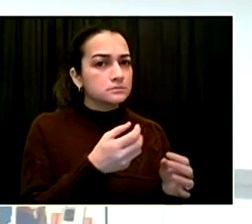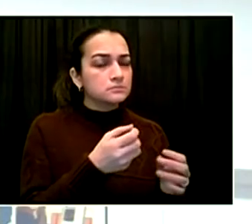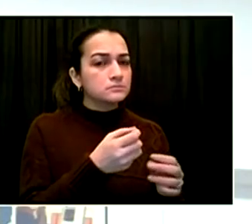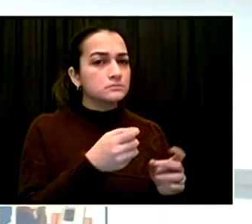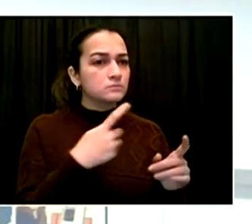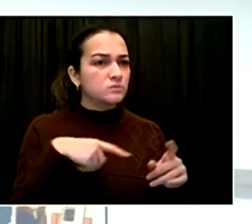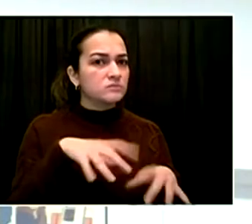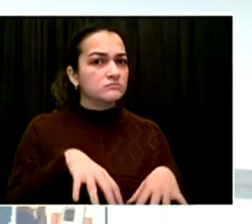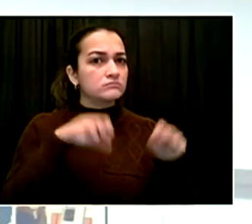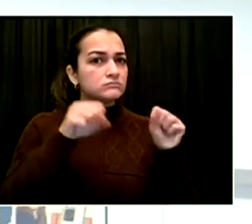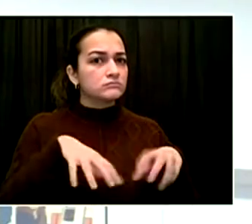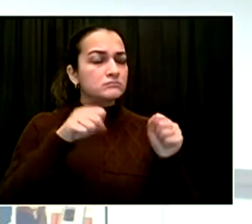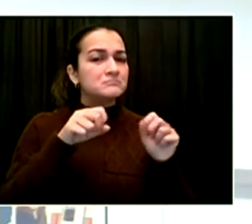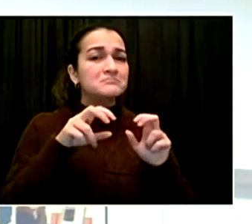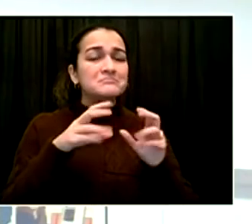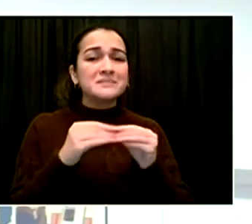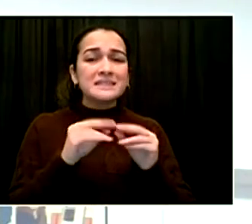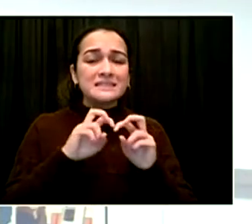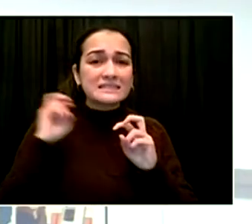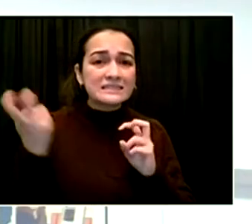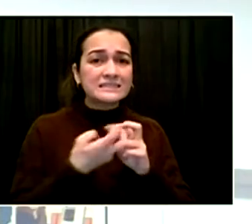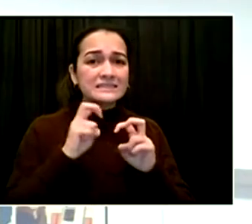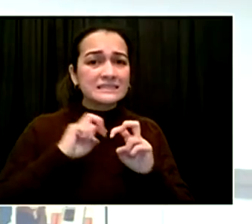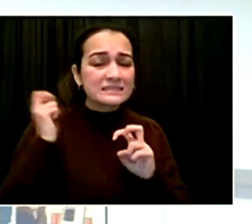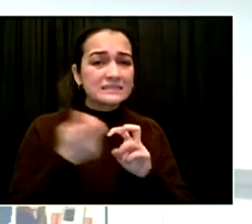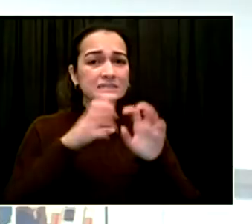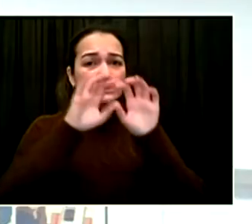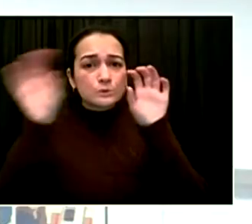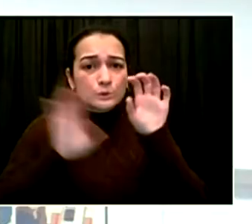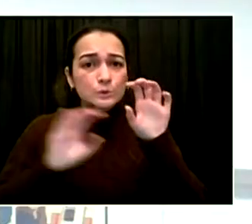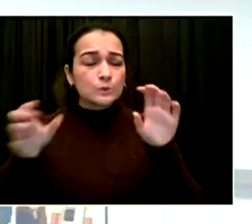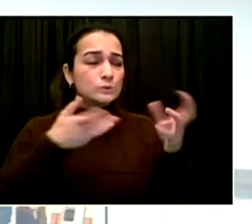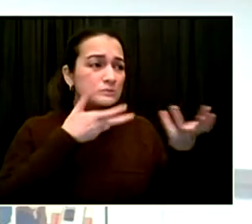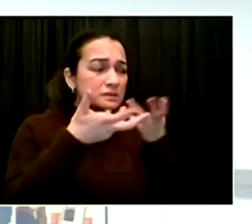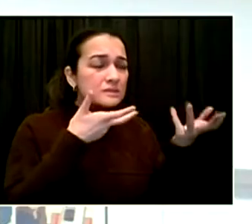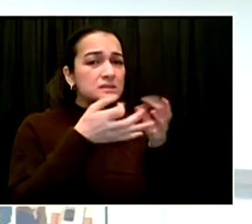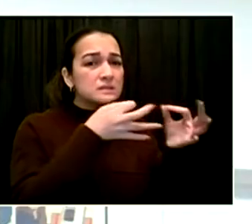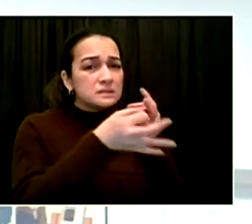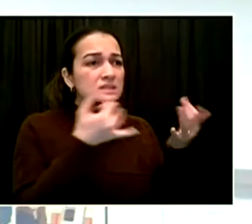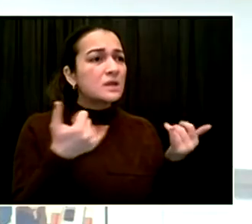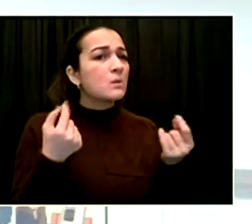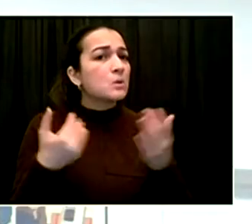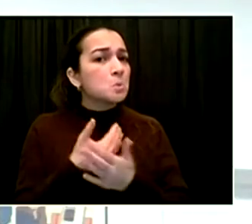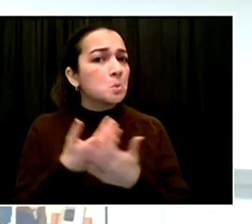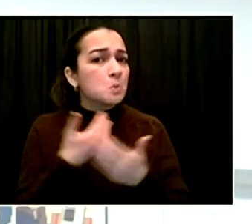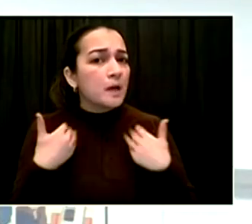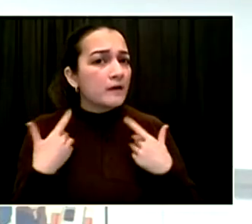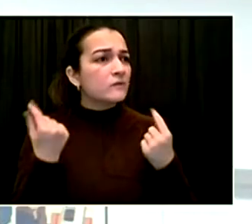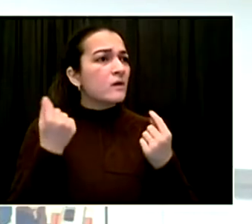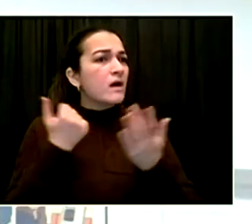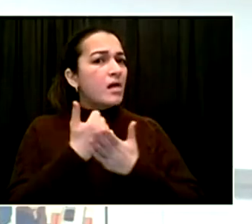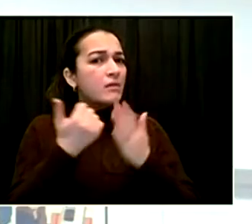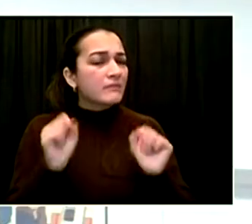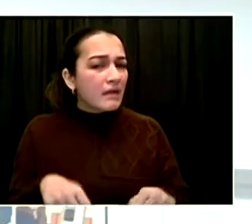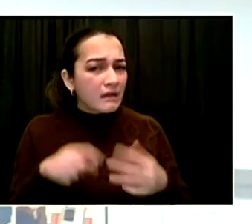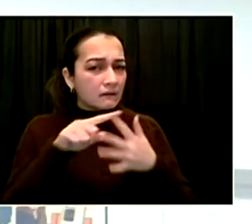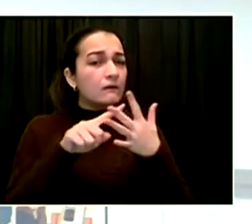SEVERAL DAYS AND THE NUMBER OF